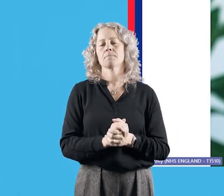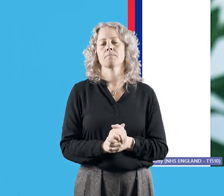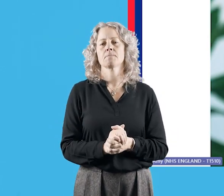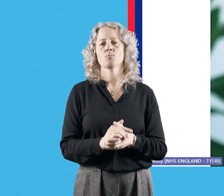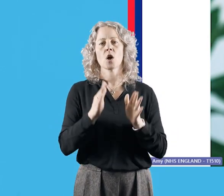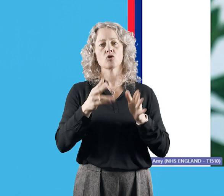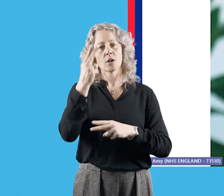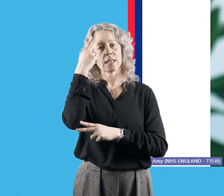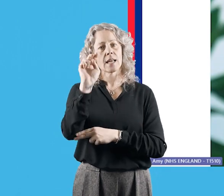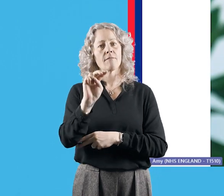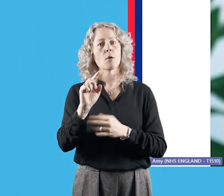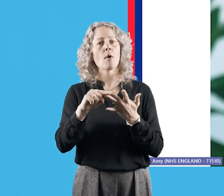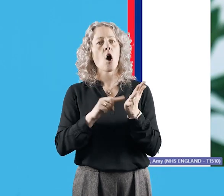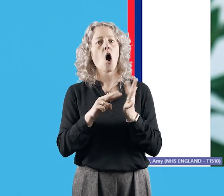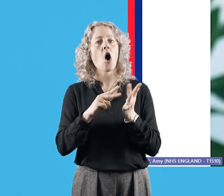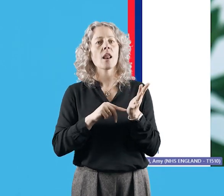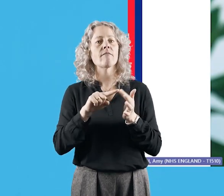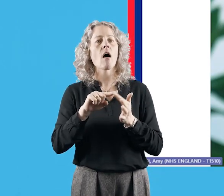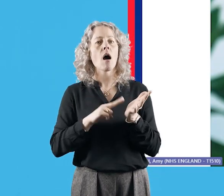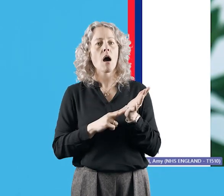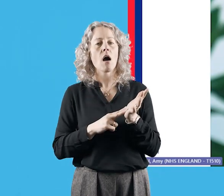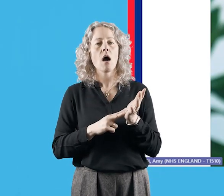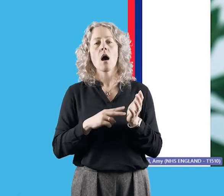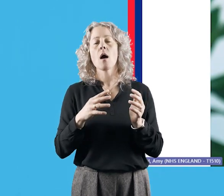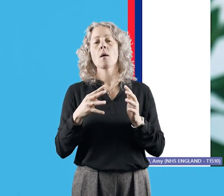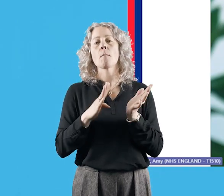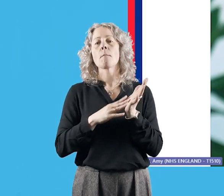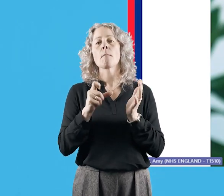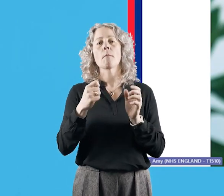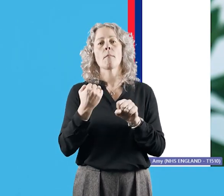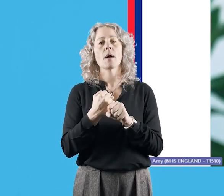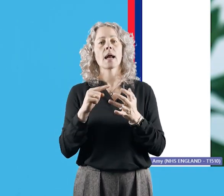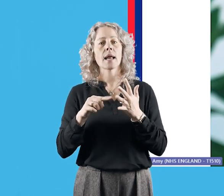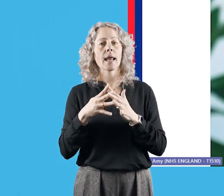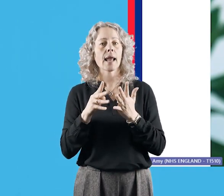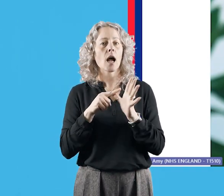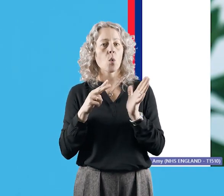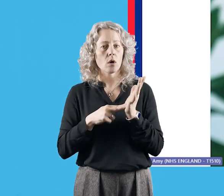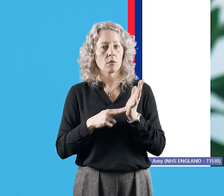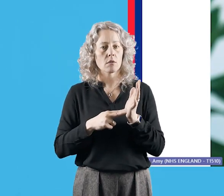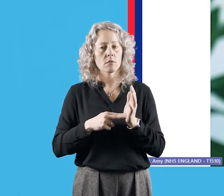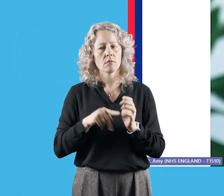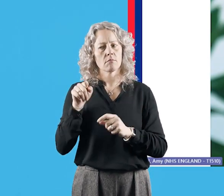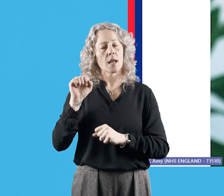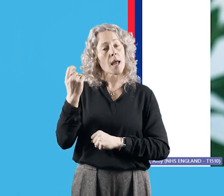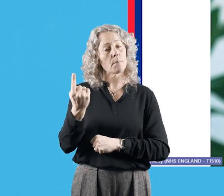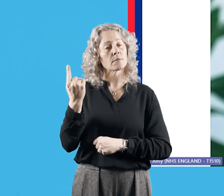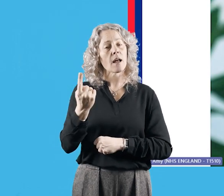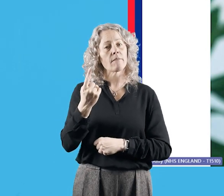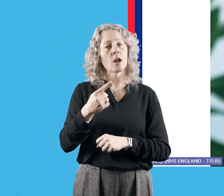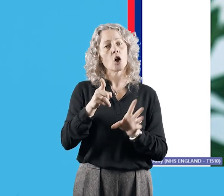training is named after Oliver McGowan who you will all know was a young autistic teenager with a mild learning disability.